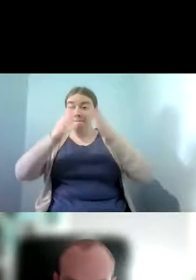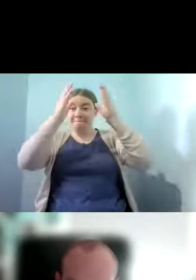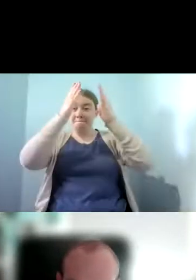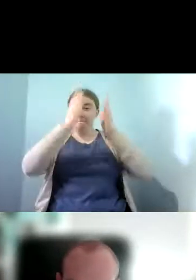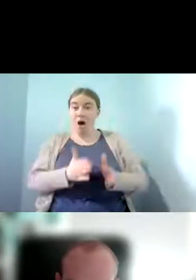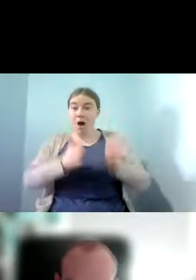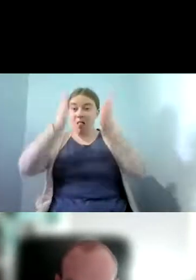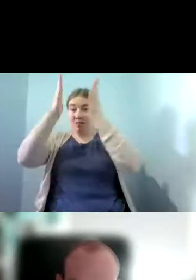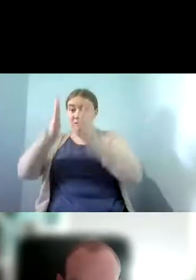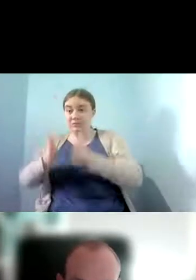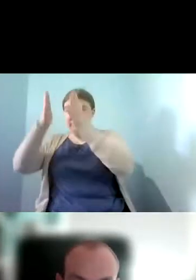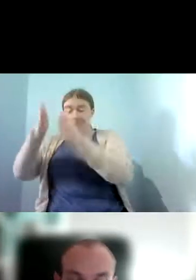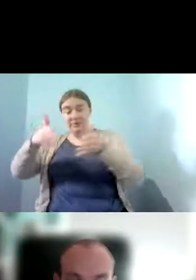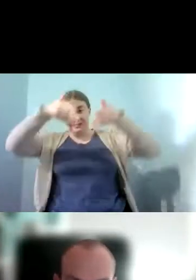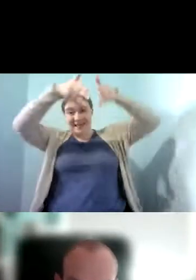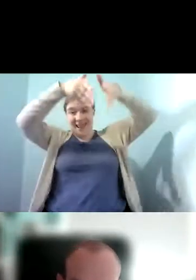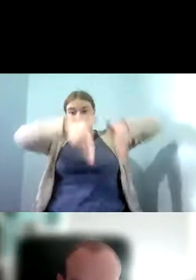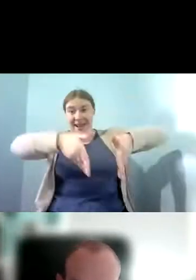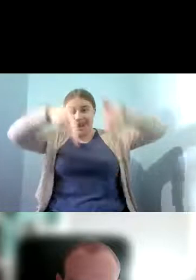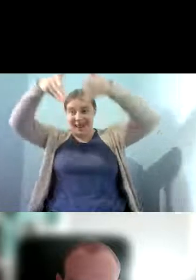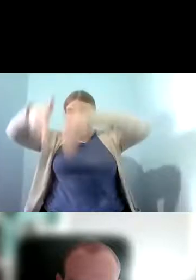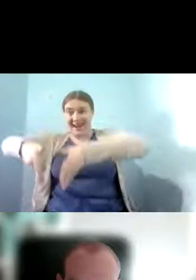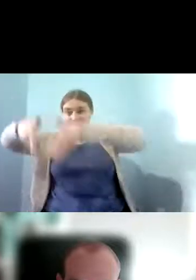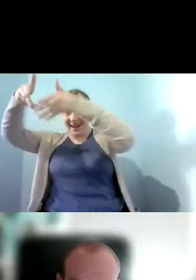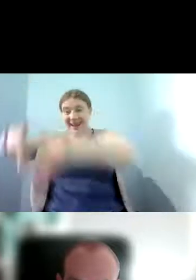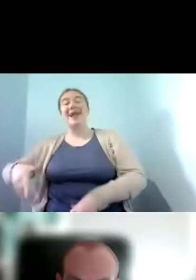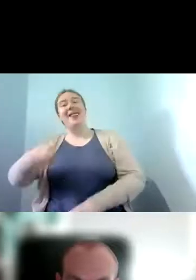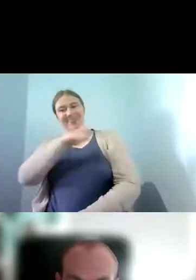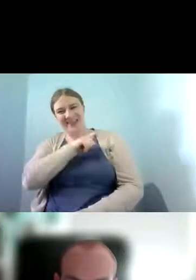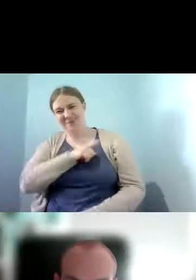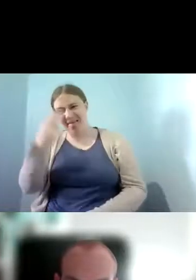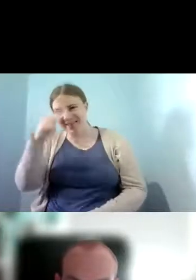of the structure this is why they're called deep vertical slots as the bottom is up to seven and